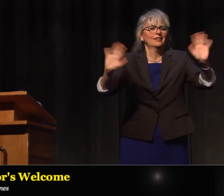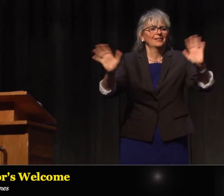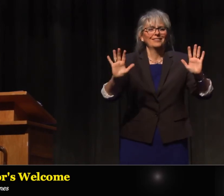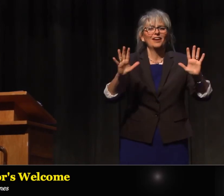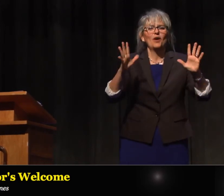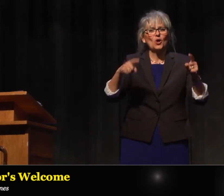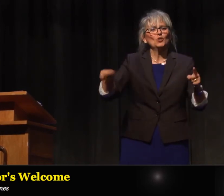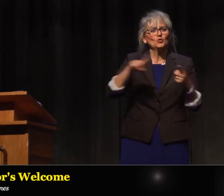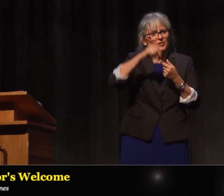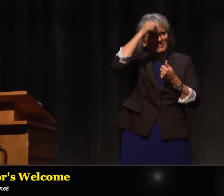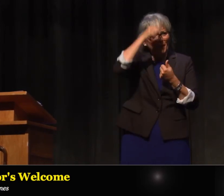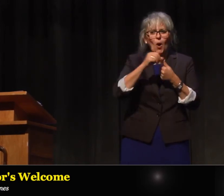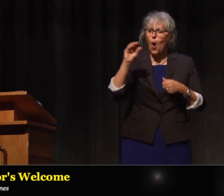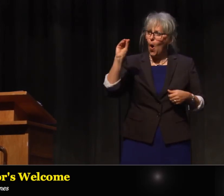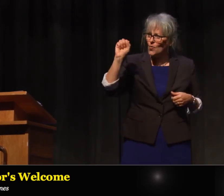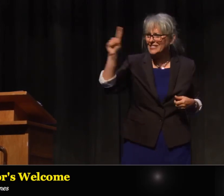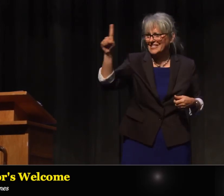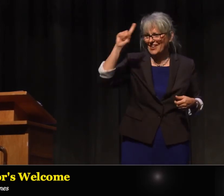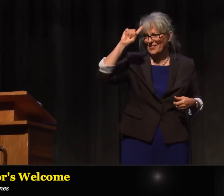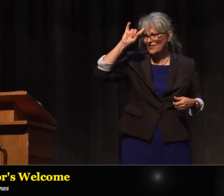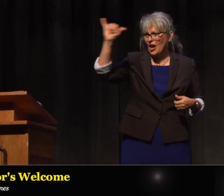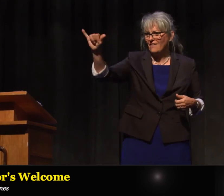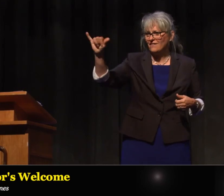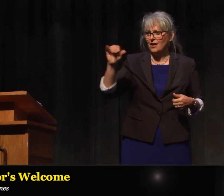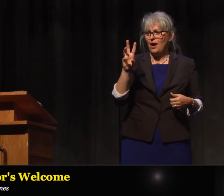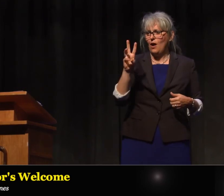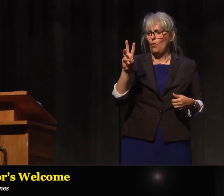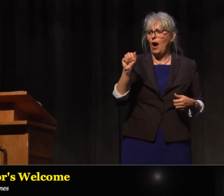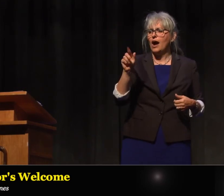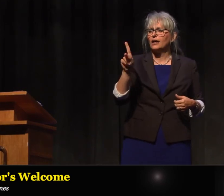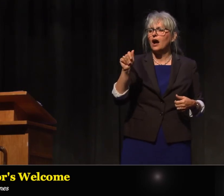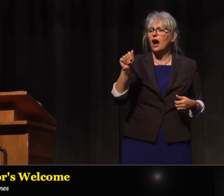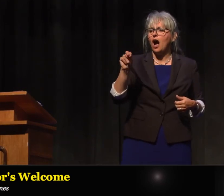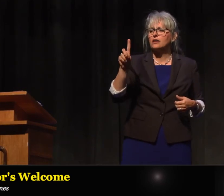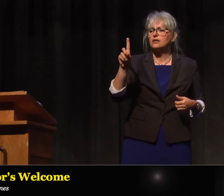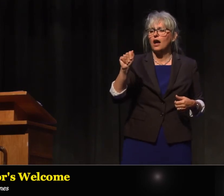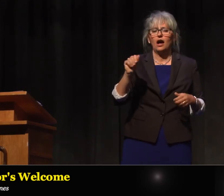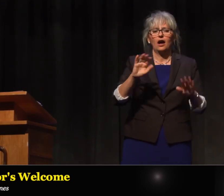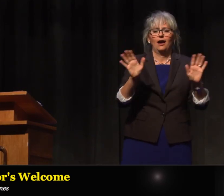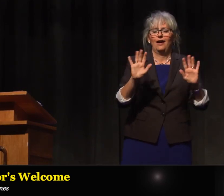It's not what kinda forever, its OSD forever!